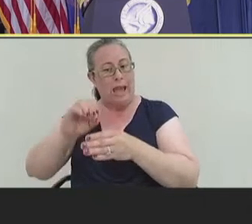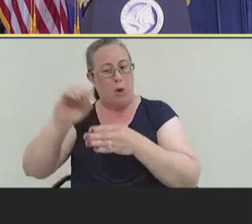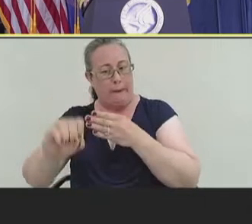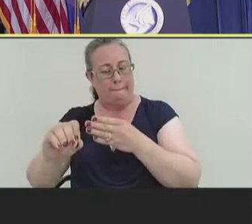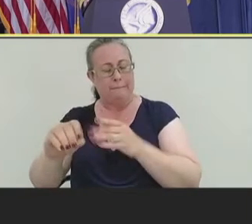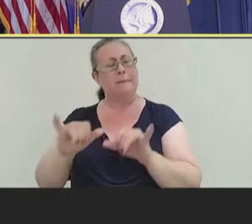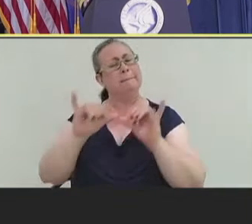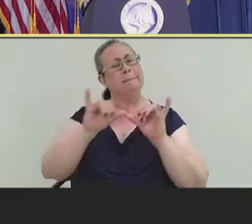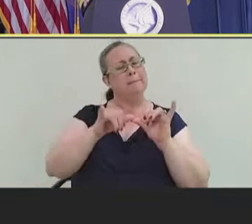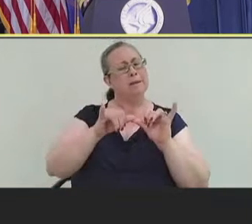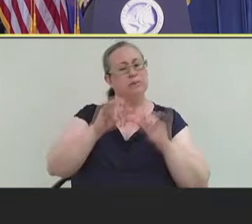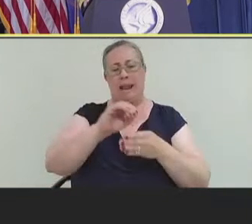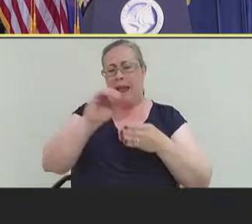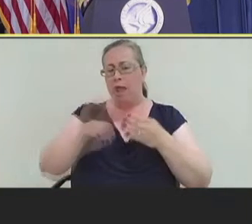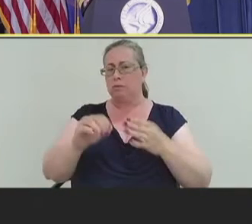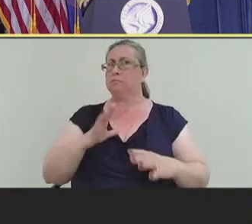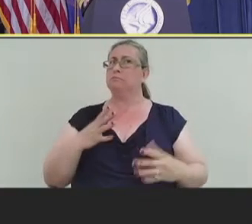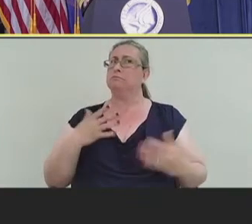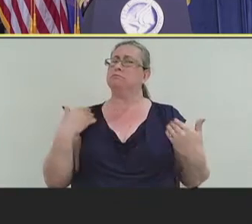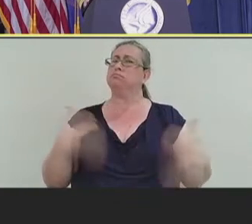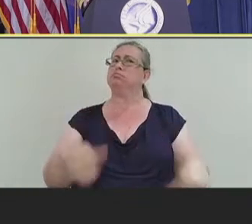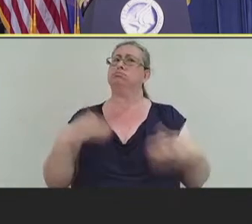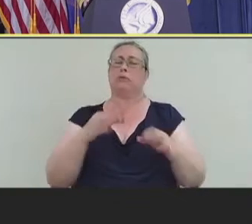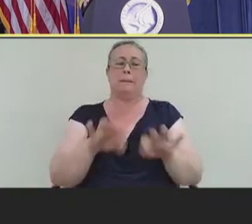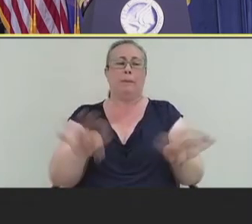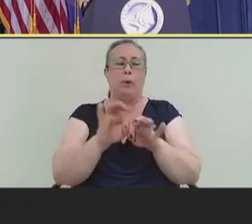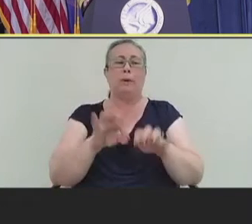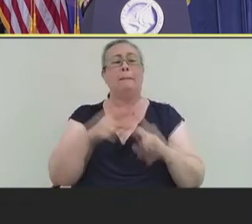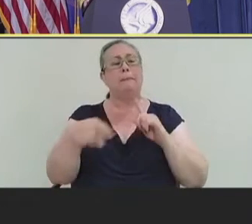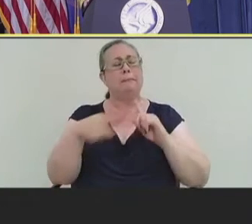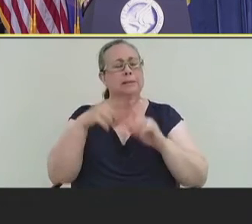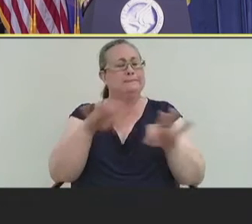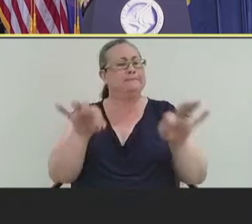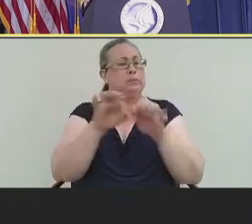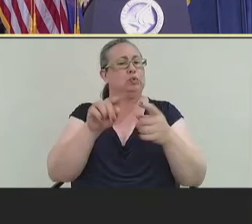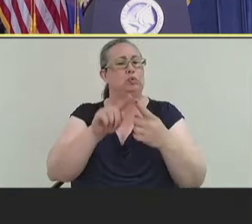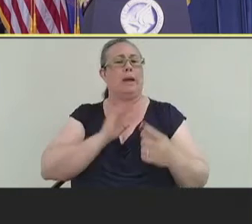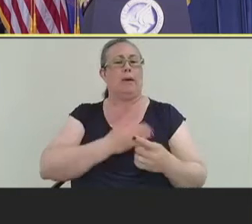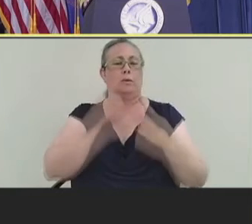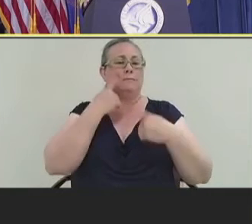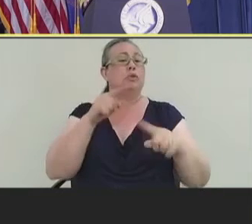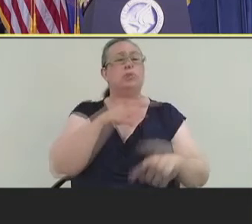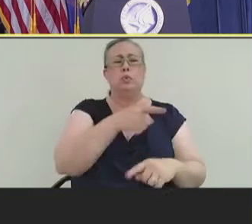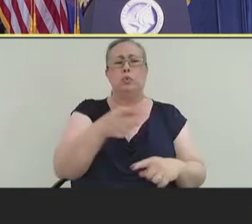is vital and essential to our success. And you'll be discussing that tomorrow.